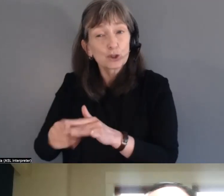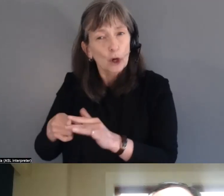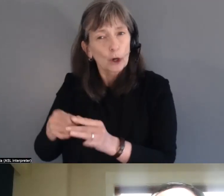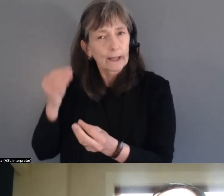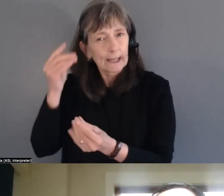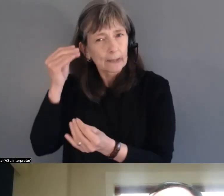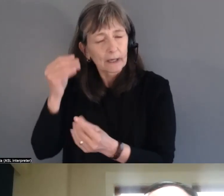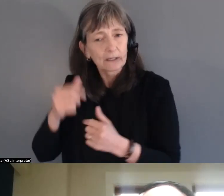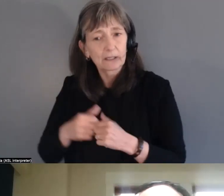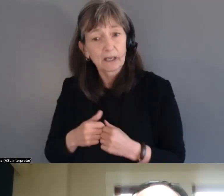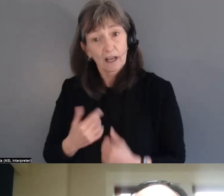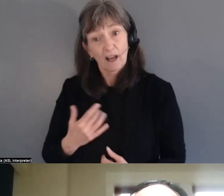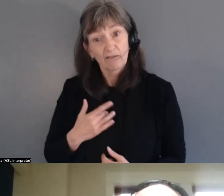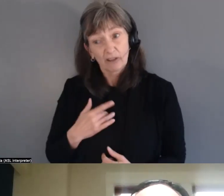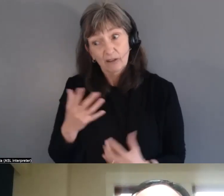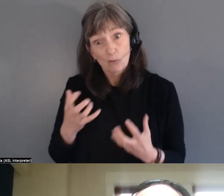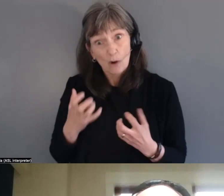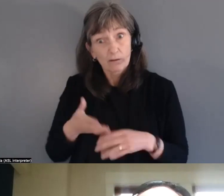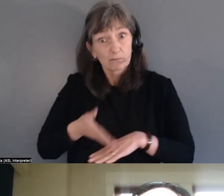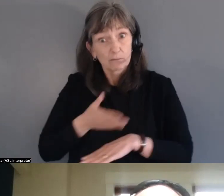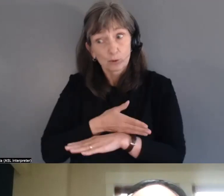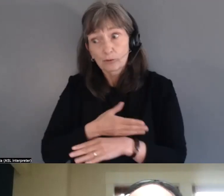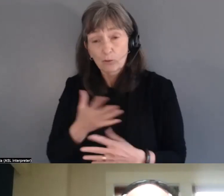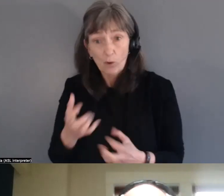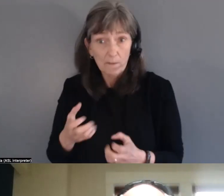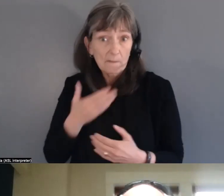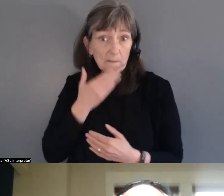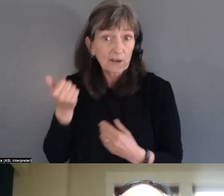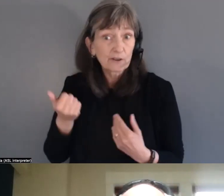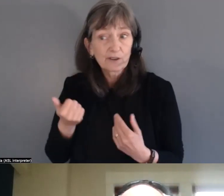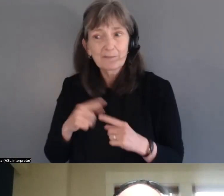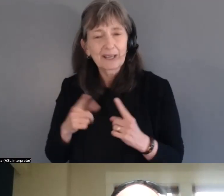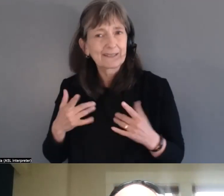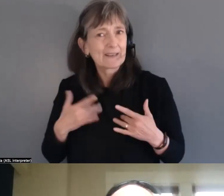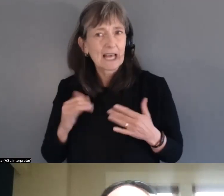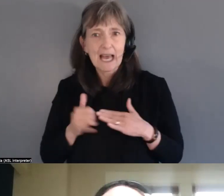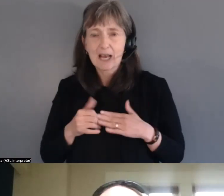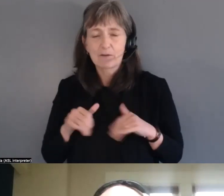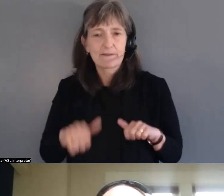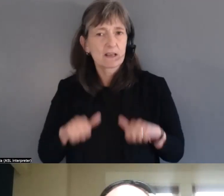they have the tools. And giving them the better tools should inspire them to want to use them